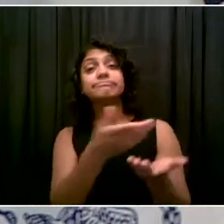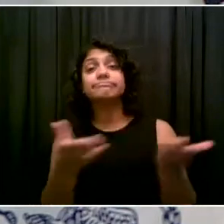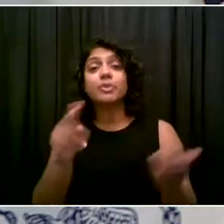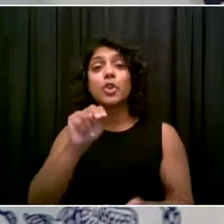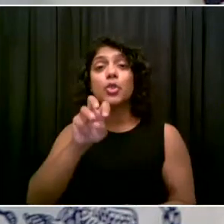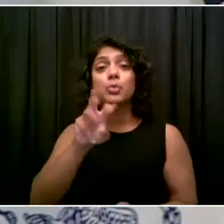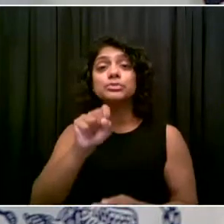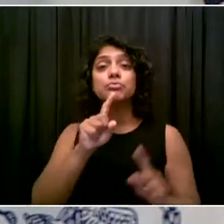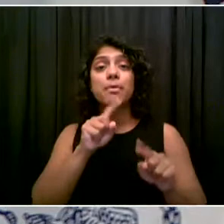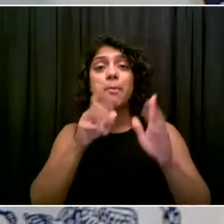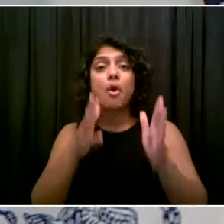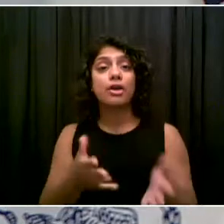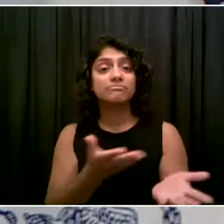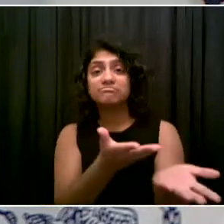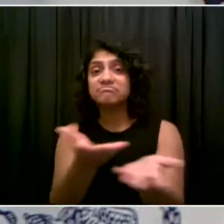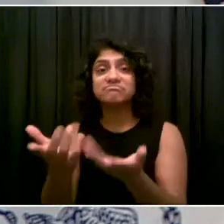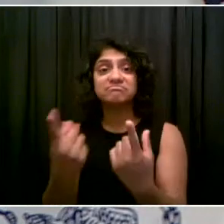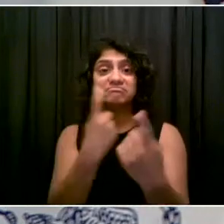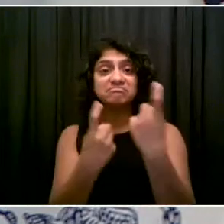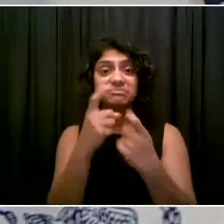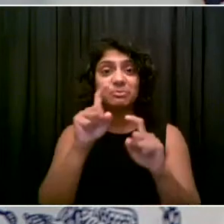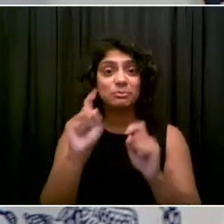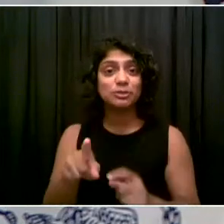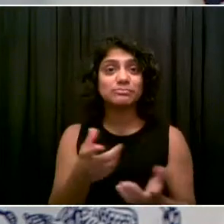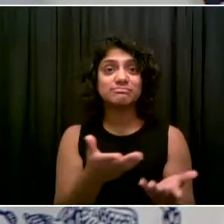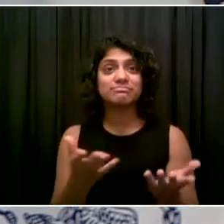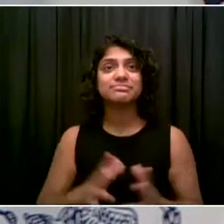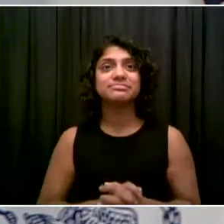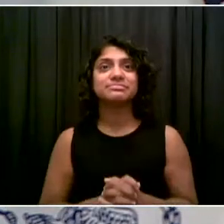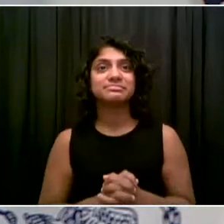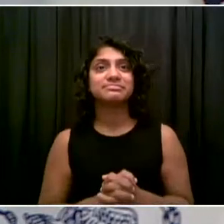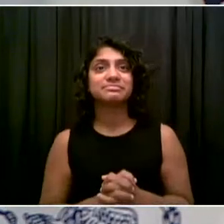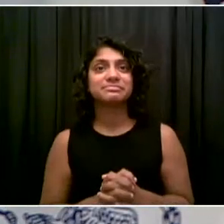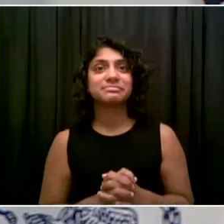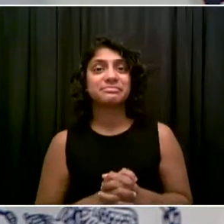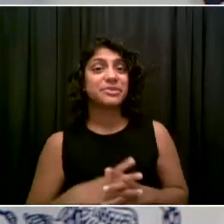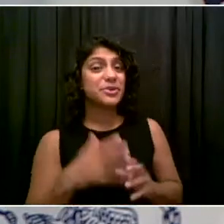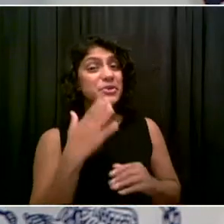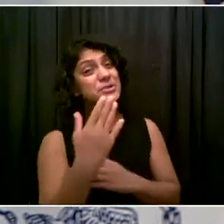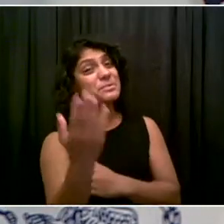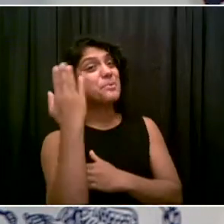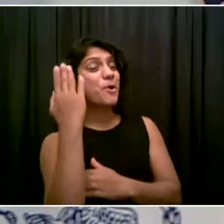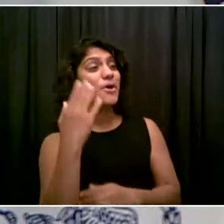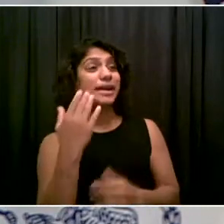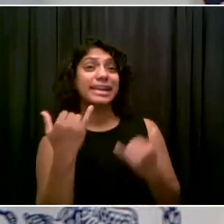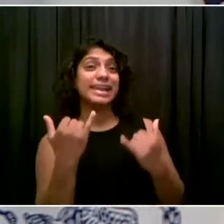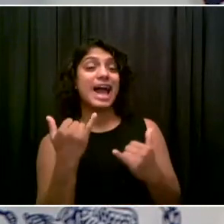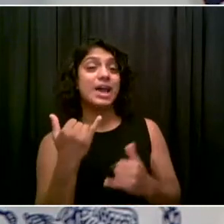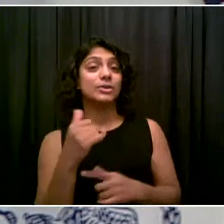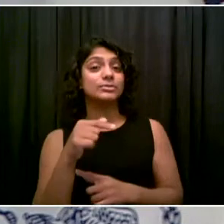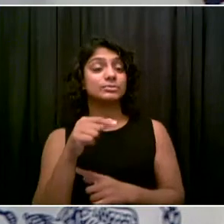WITH THAT LET'S TURN TO OUR COLLEAGUES IN THE MEDIA. PLEASE LET ME KNOW THE NAME AND OUTLET OF EACH JOURNALIST. WE WILL NOW BEGN IOUR Q & A.